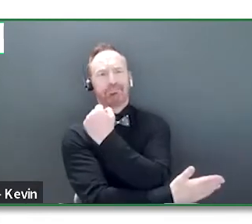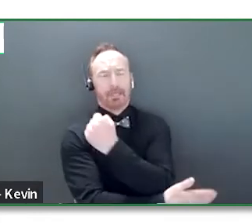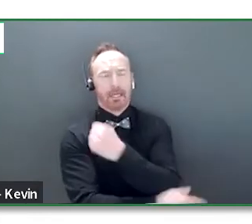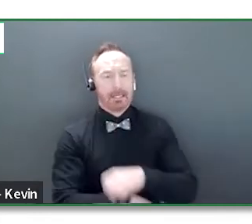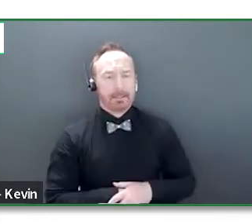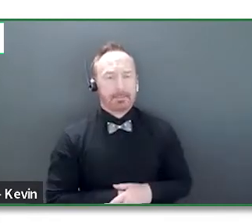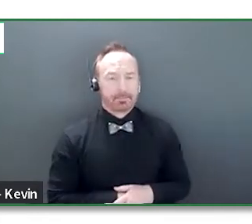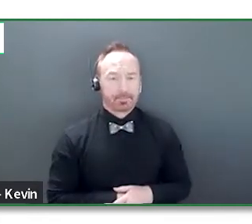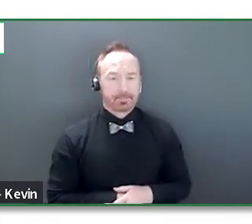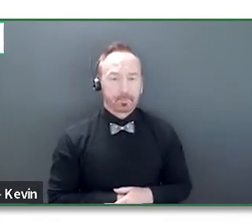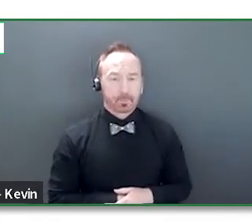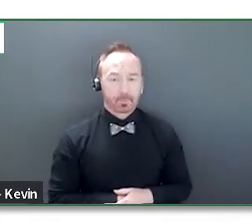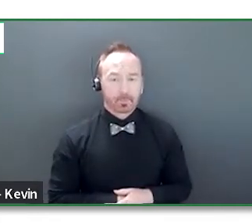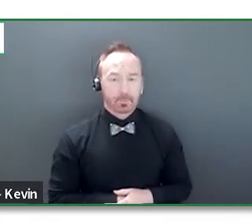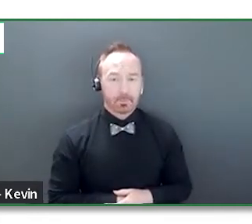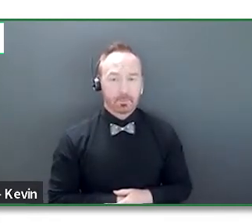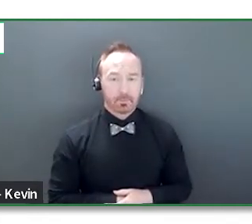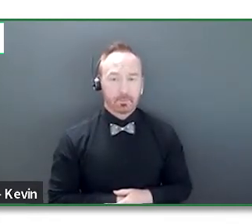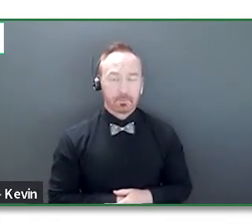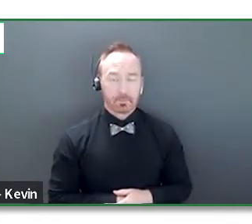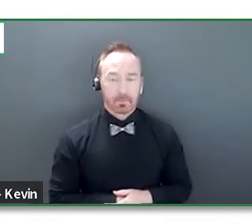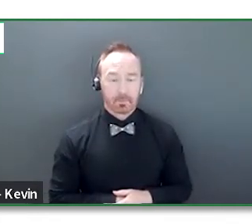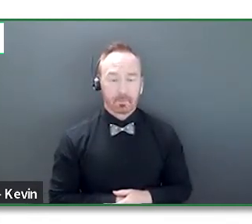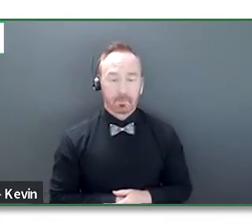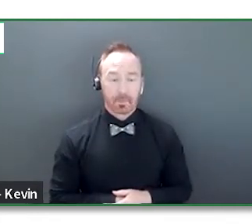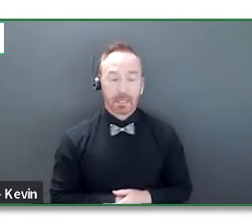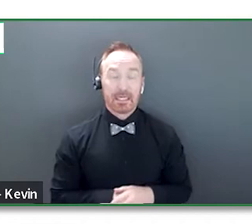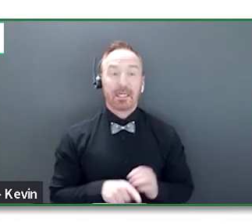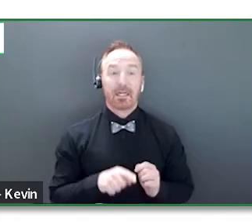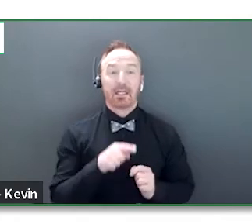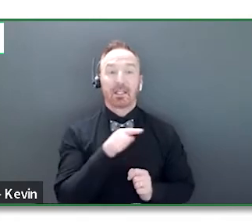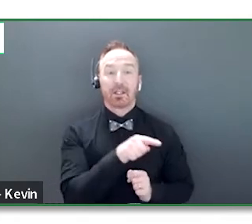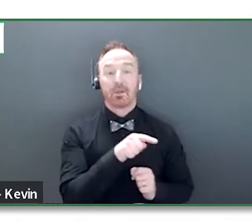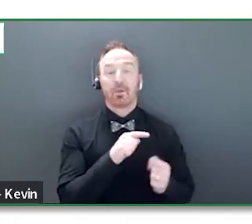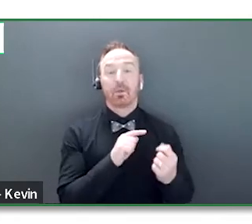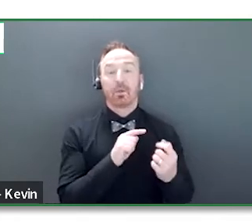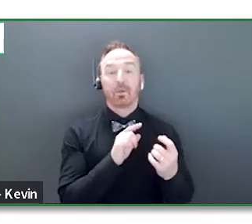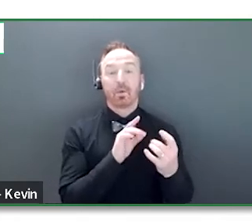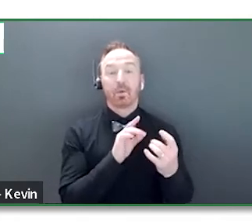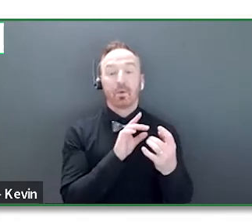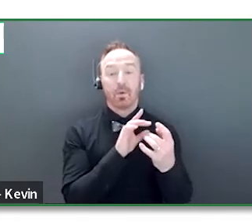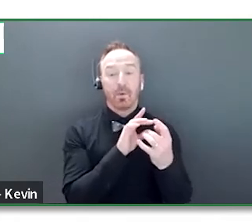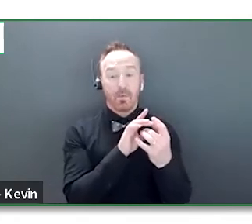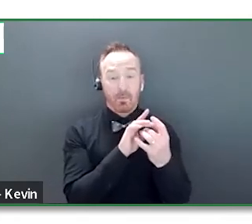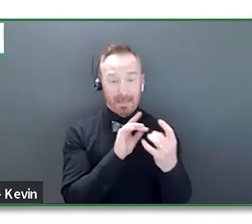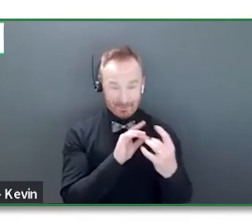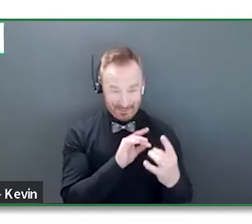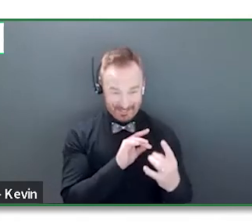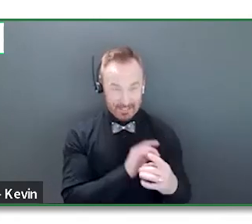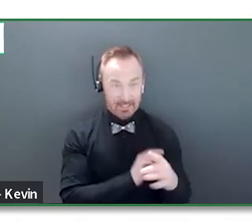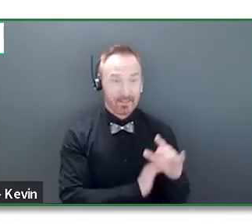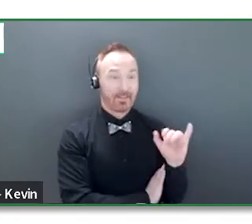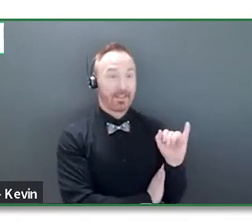Um, so you mentioned um you know the aging infrastructure and so I imagine things like maintenance, ongoing maintenance and